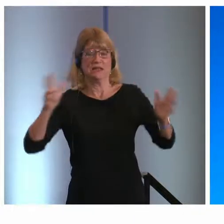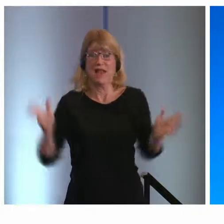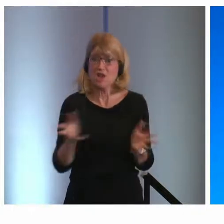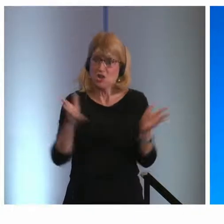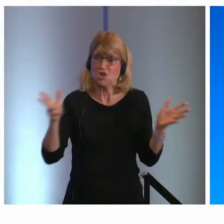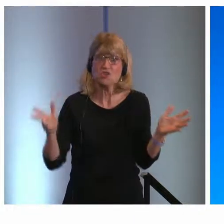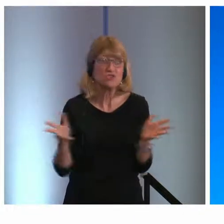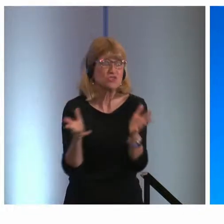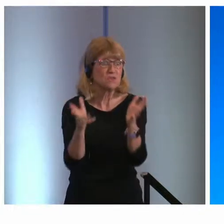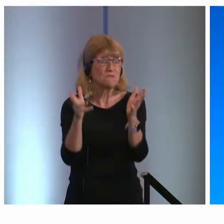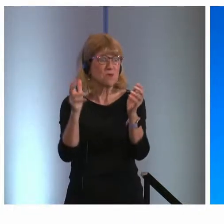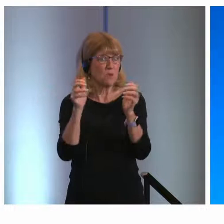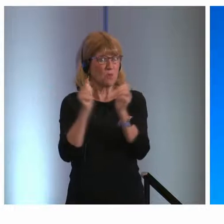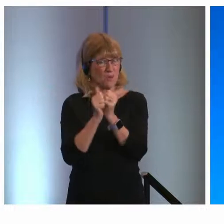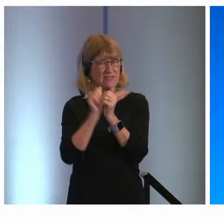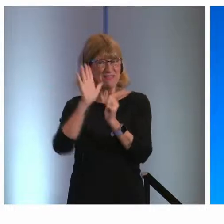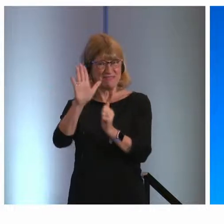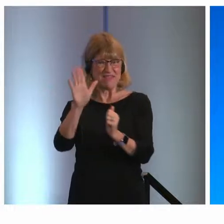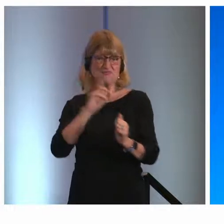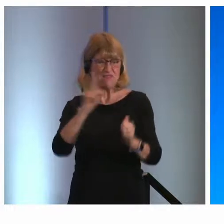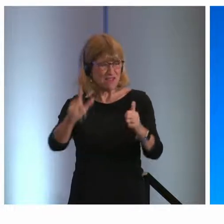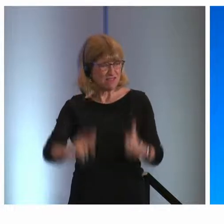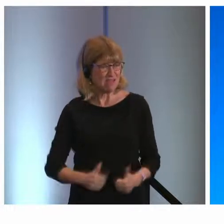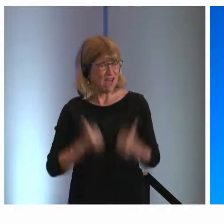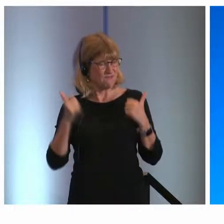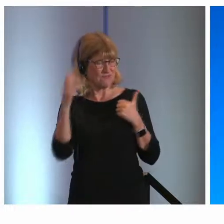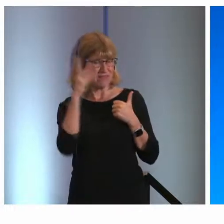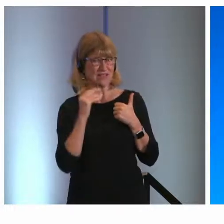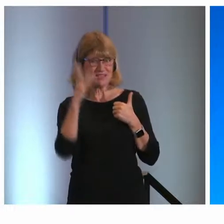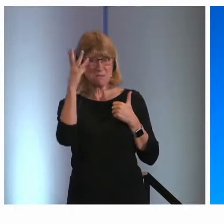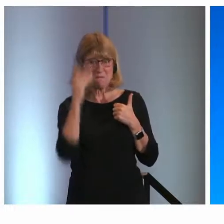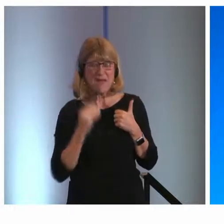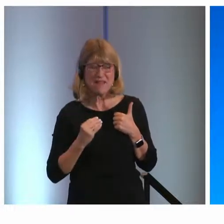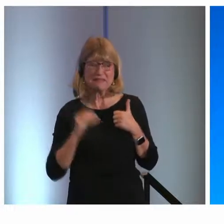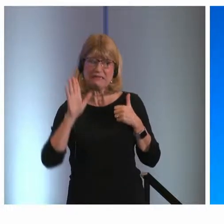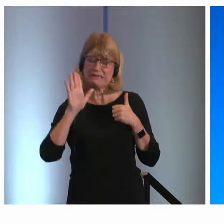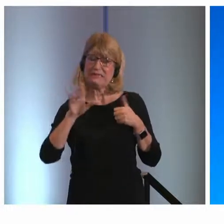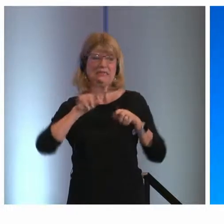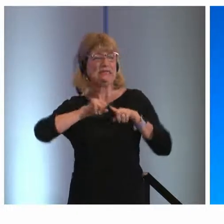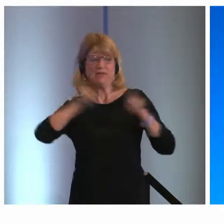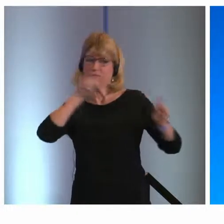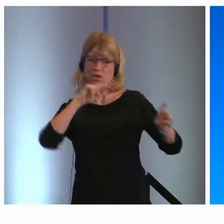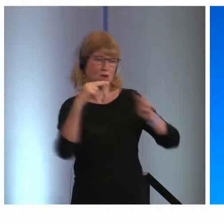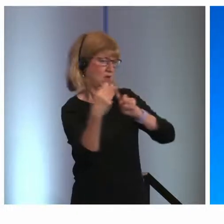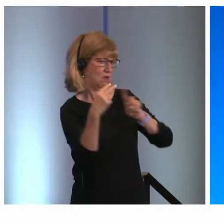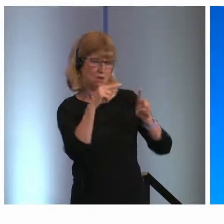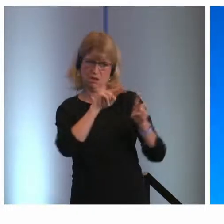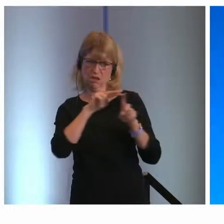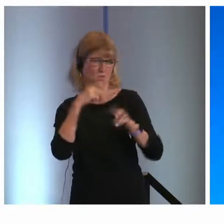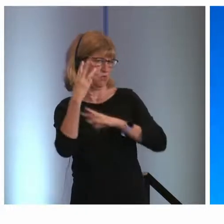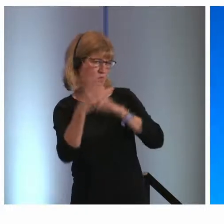Now, that didn't stop there. They were encouraging photographers with disabilities, with that lived